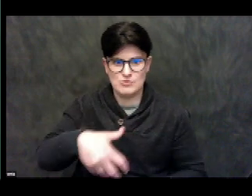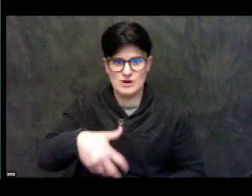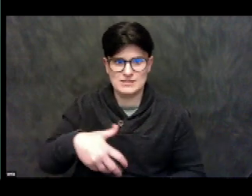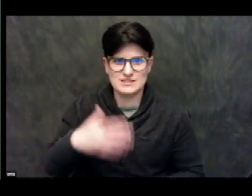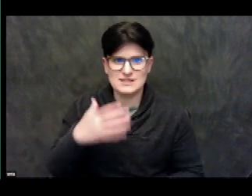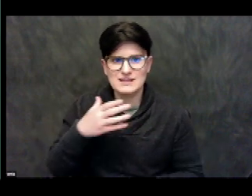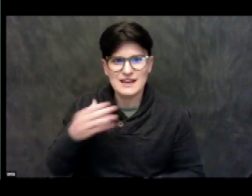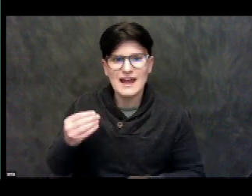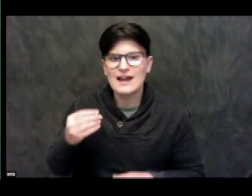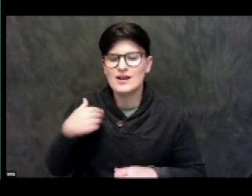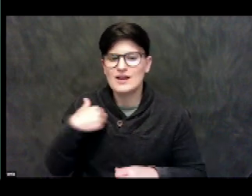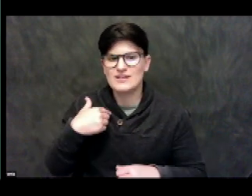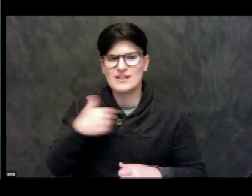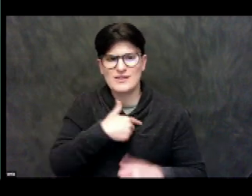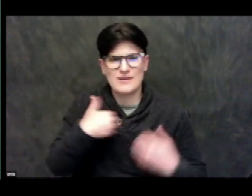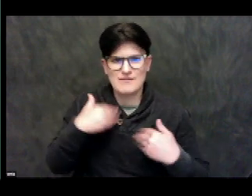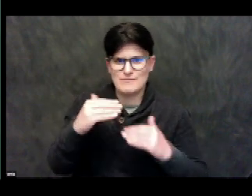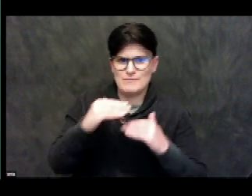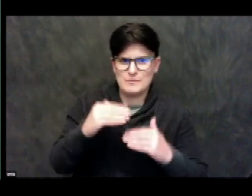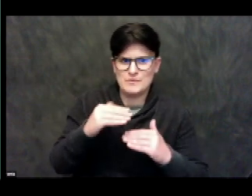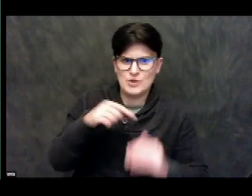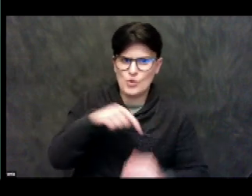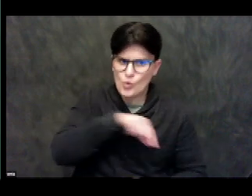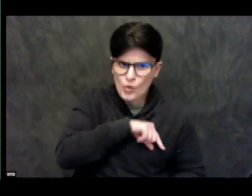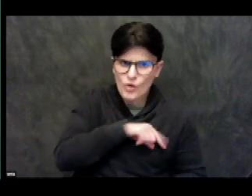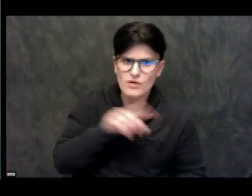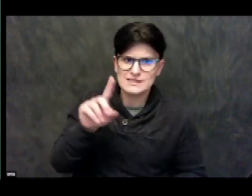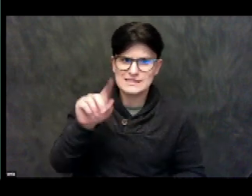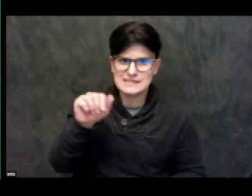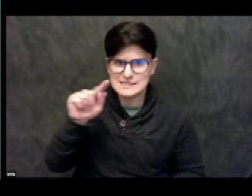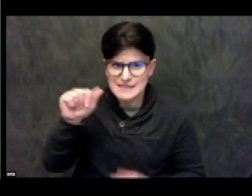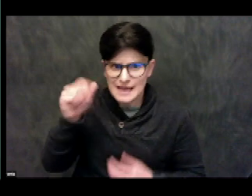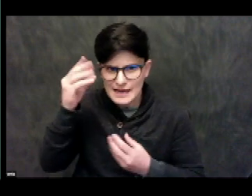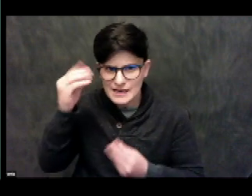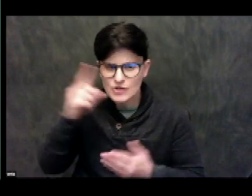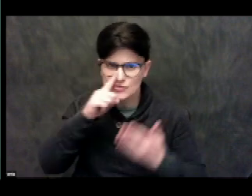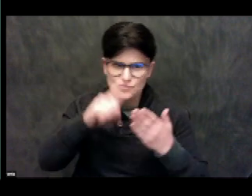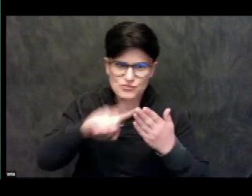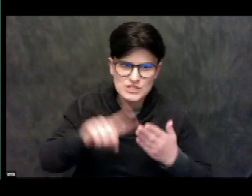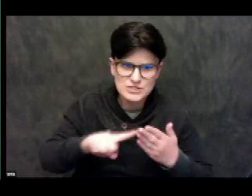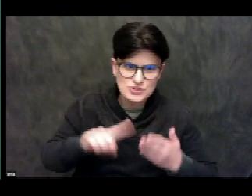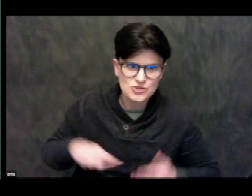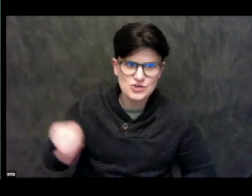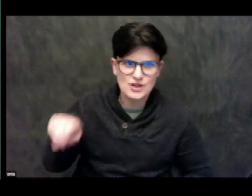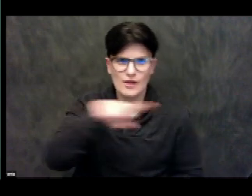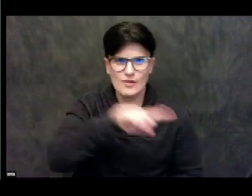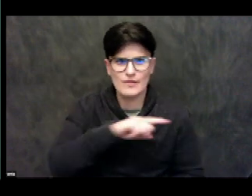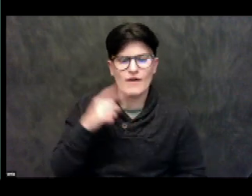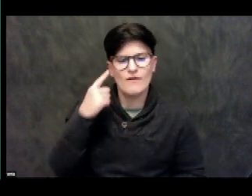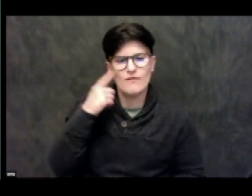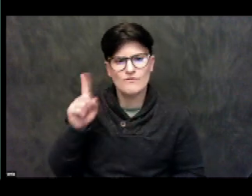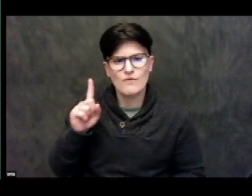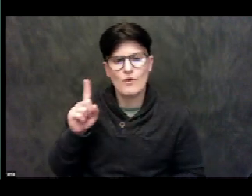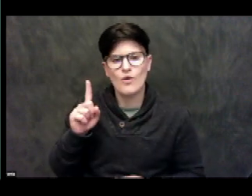out there on care, coordination with those with disabilities.